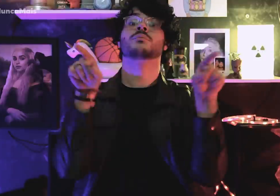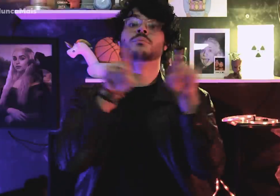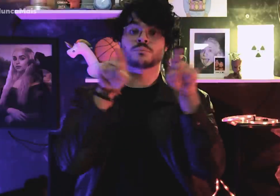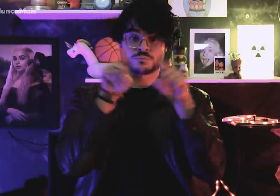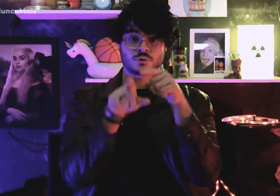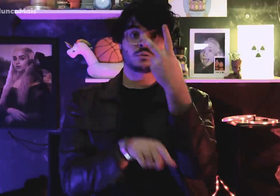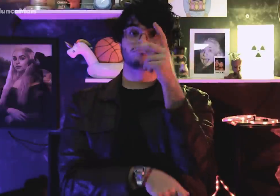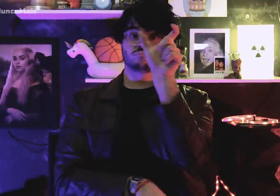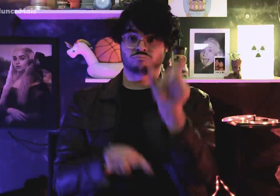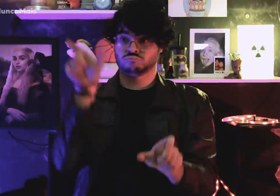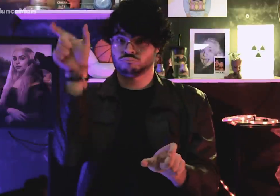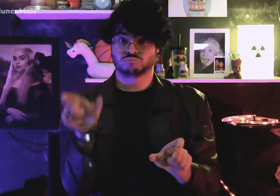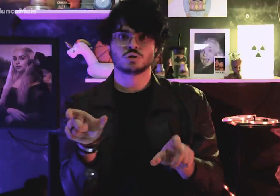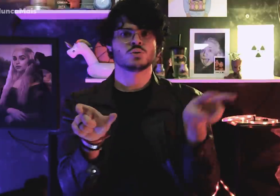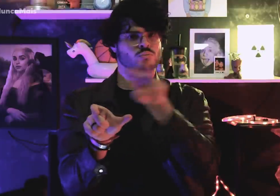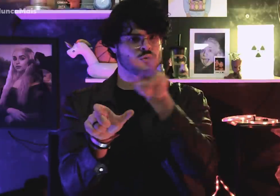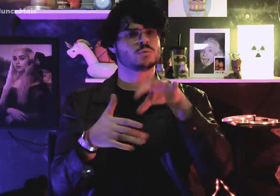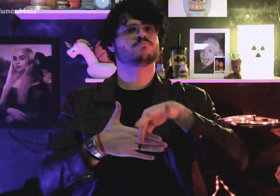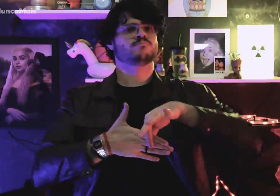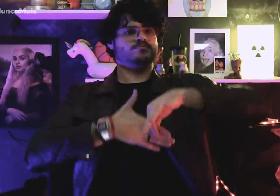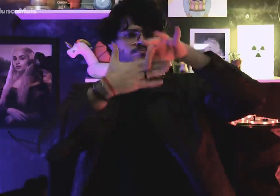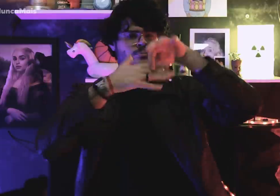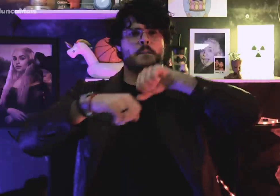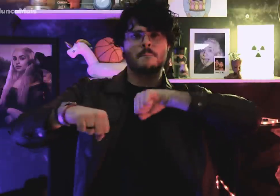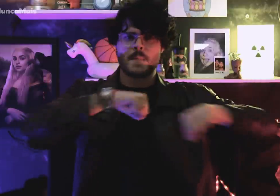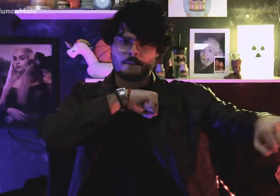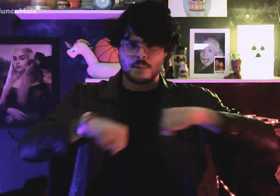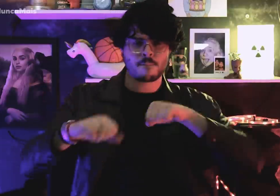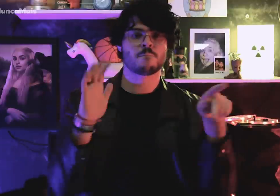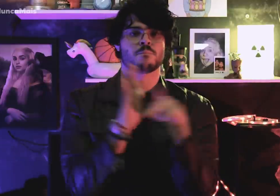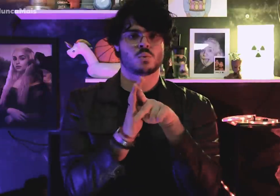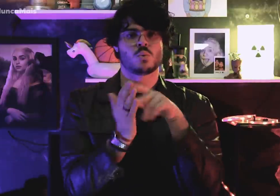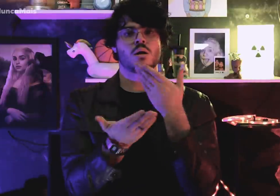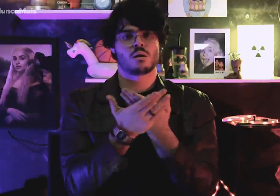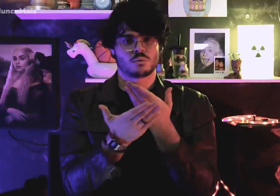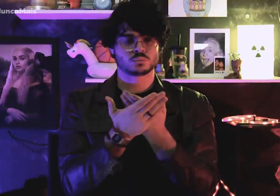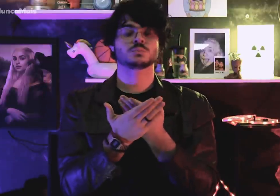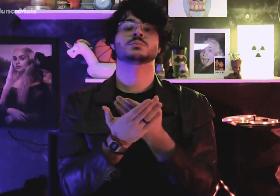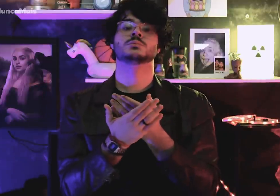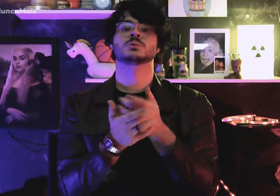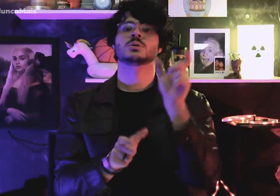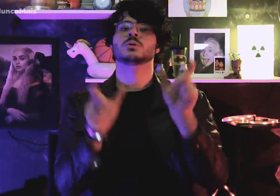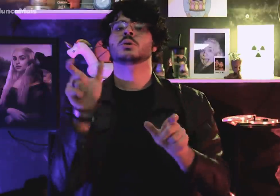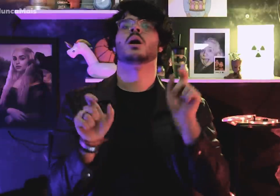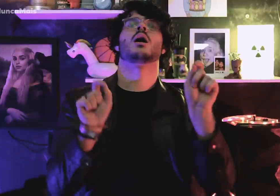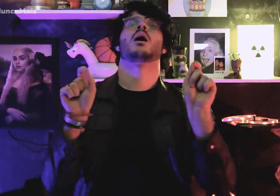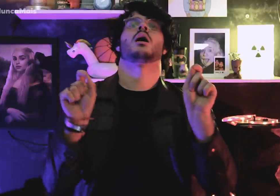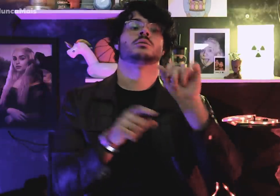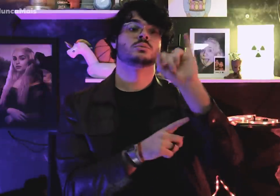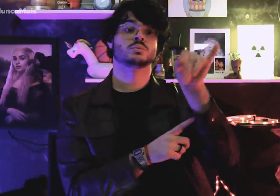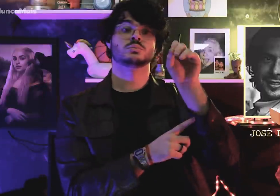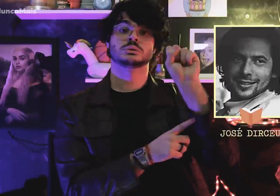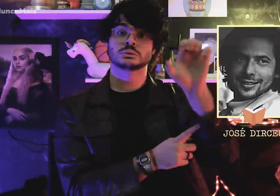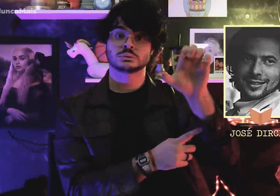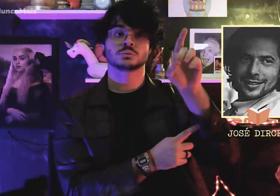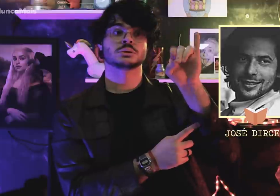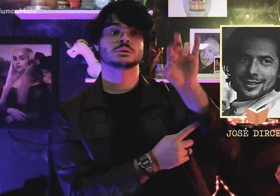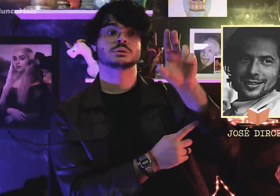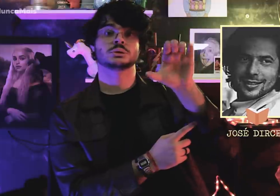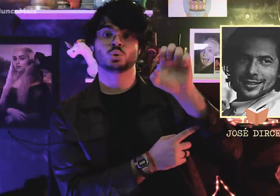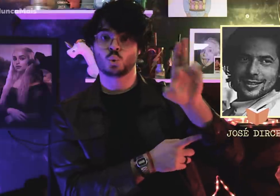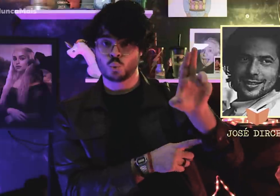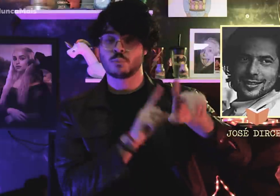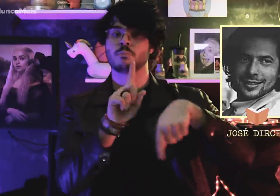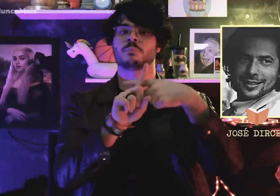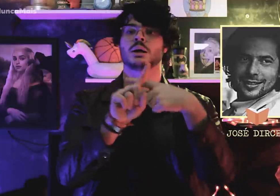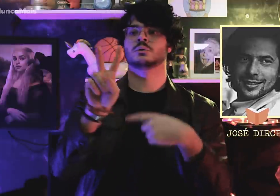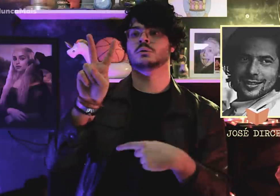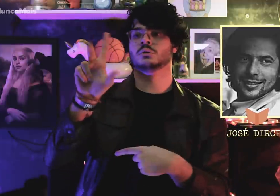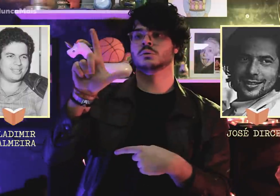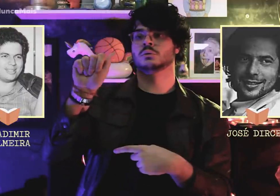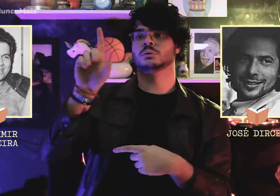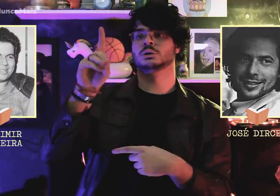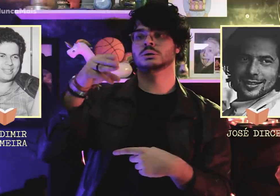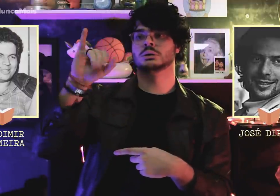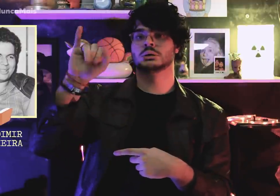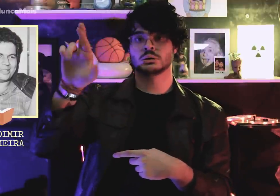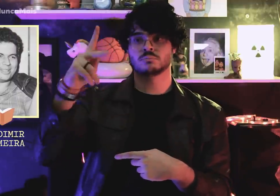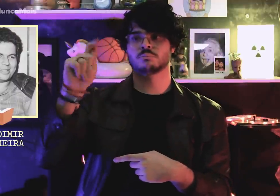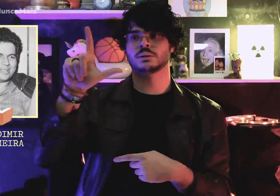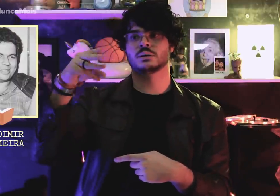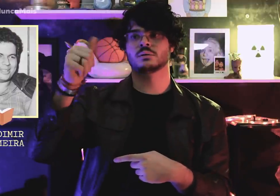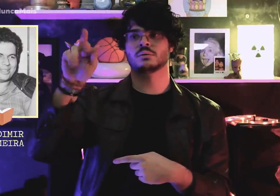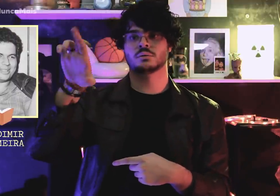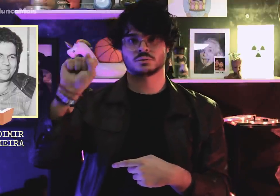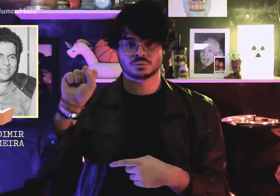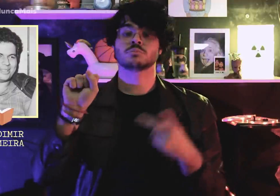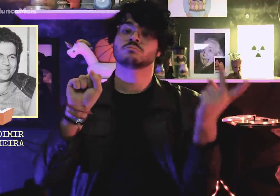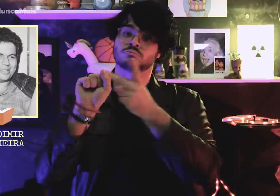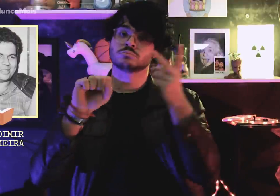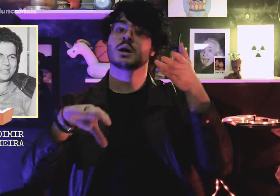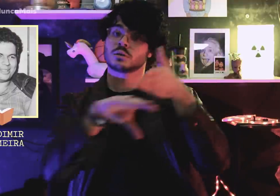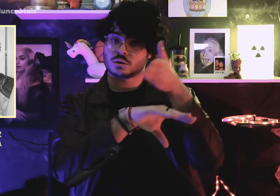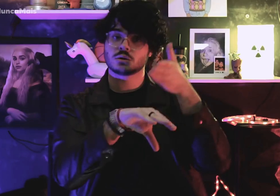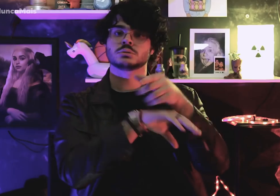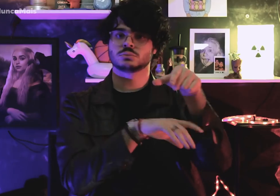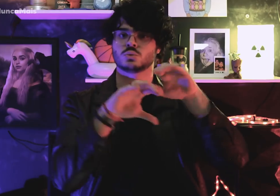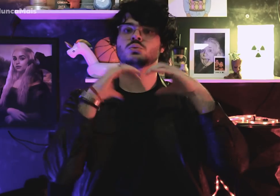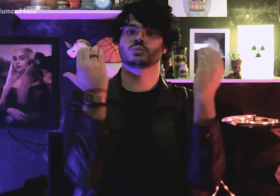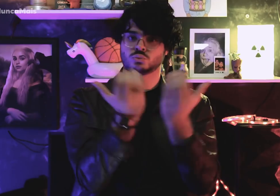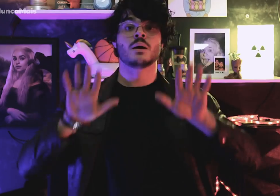with the participation of student leaders José Dirceu and Vladimir Palmeira.